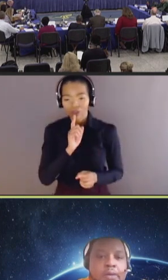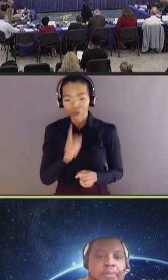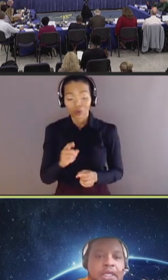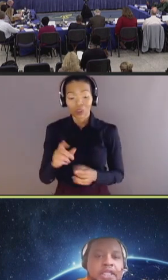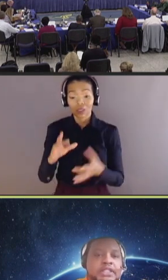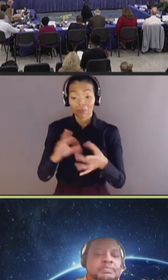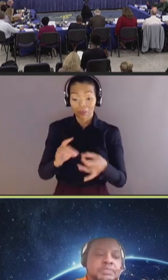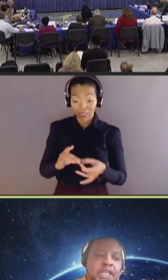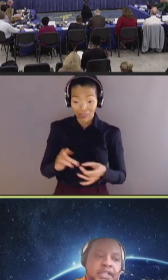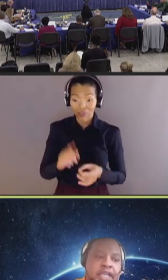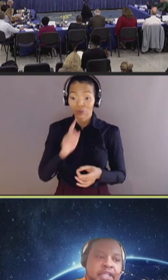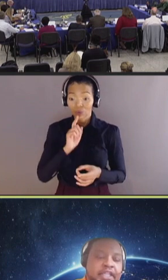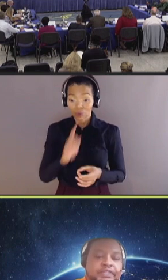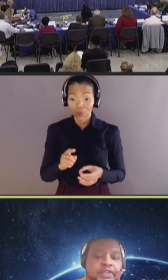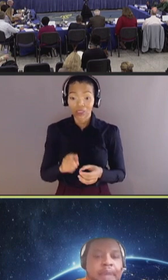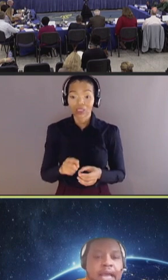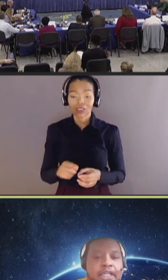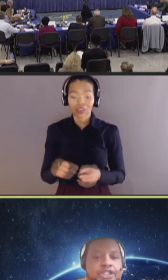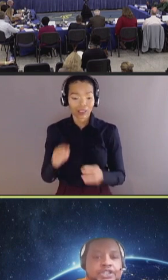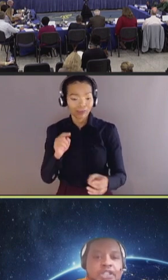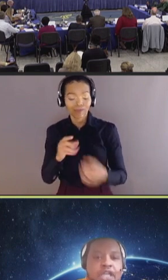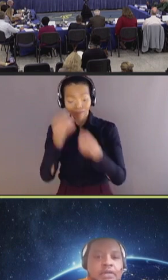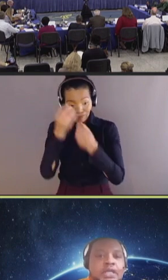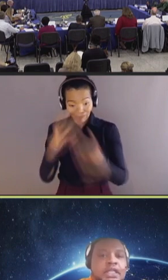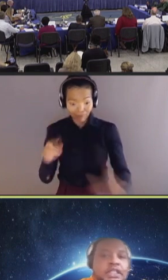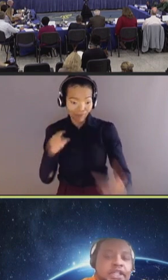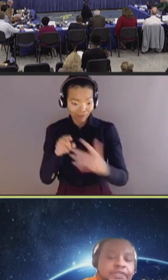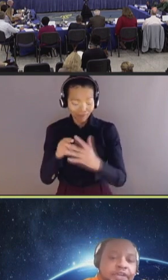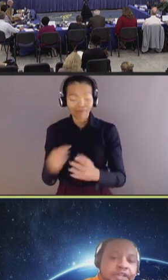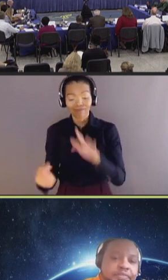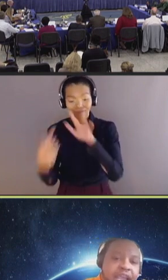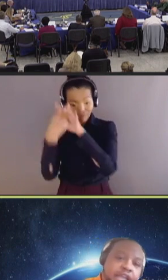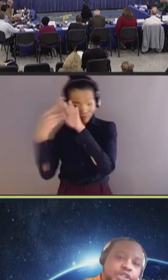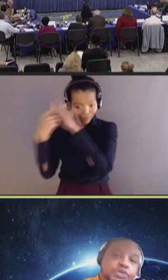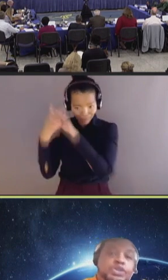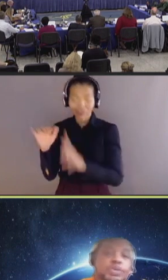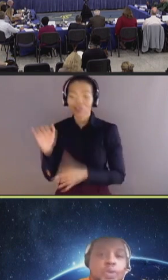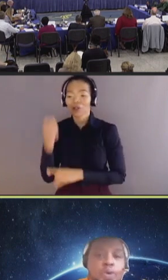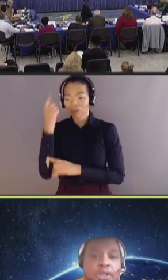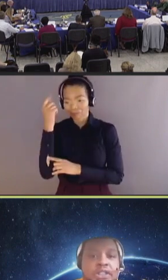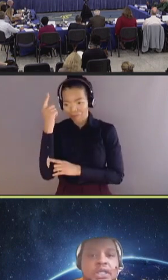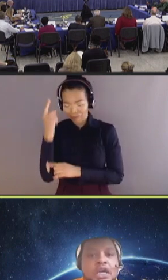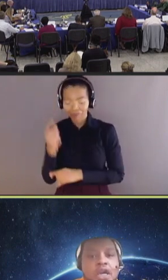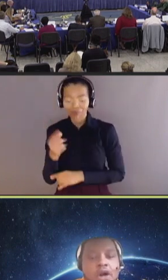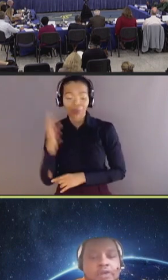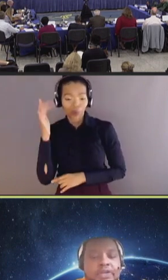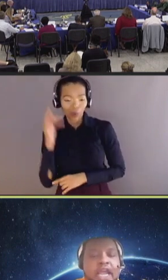home. Because in different pockets, you saw different attitudes towards COVID